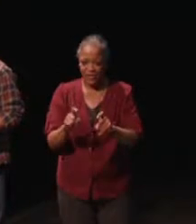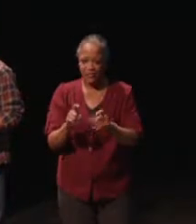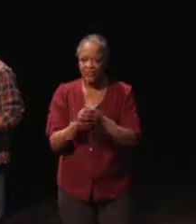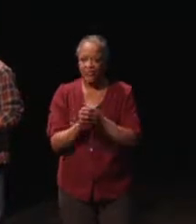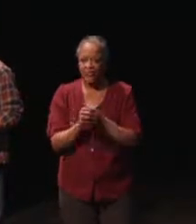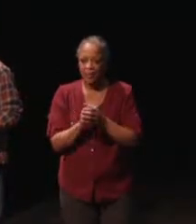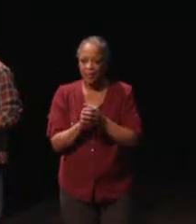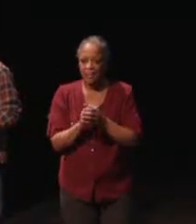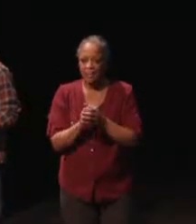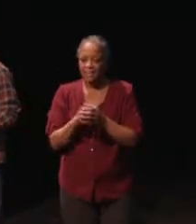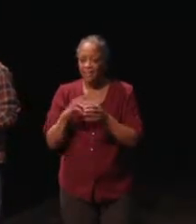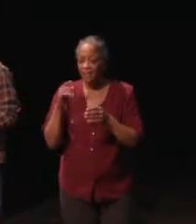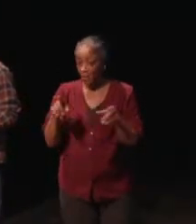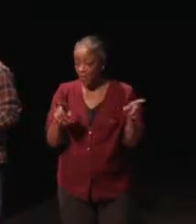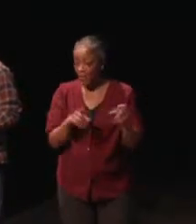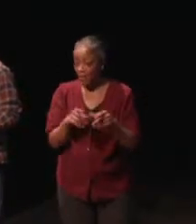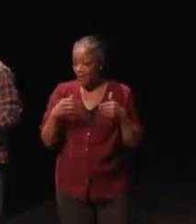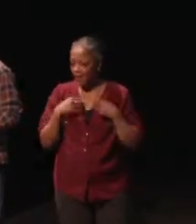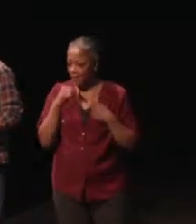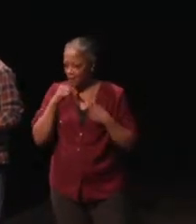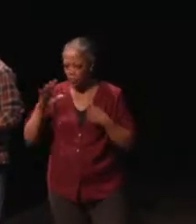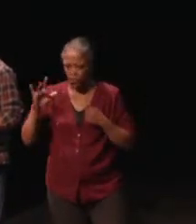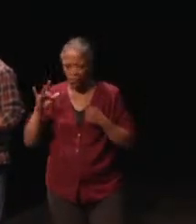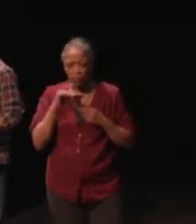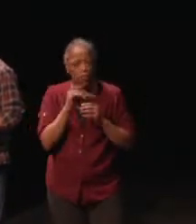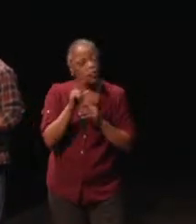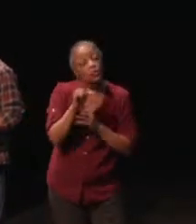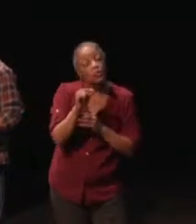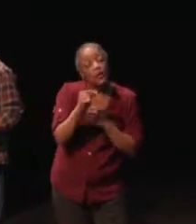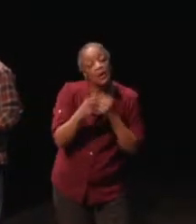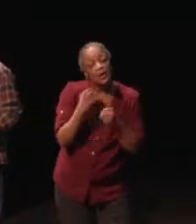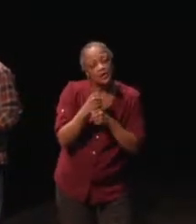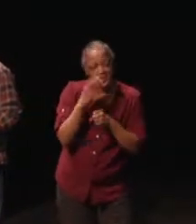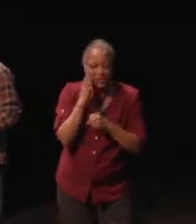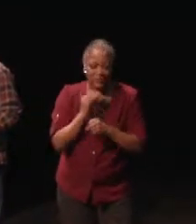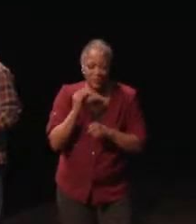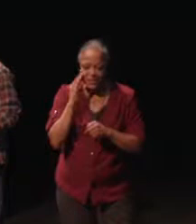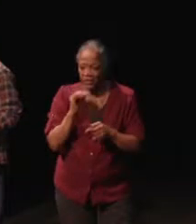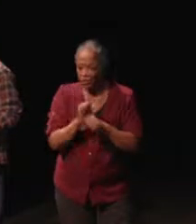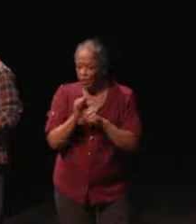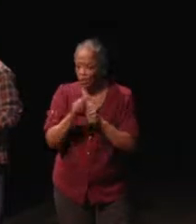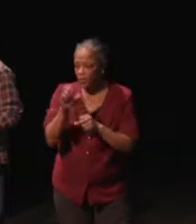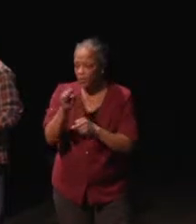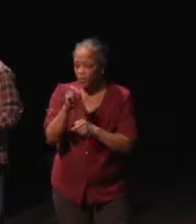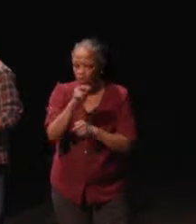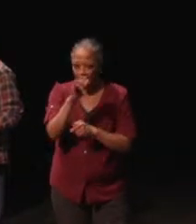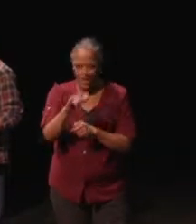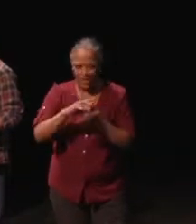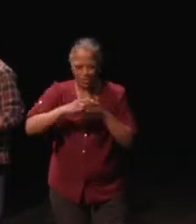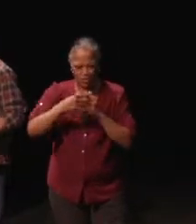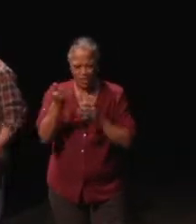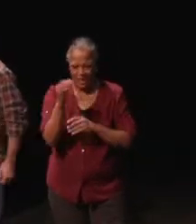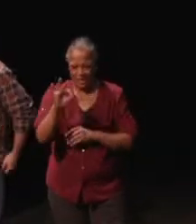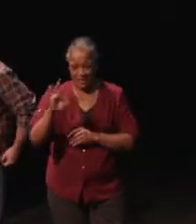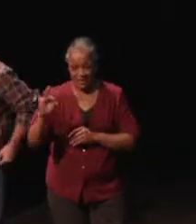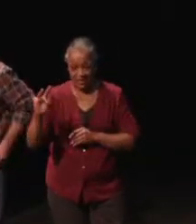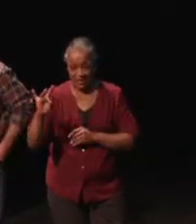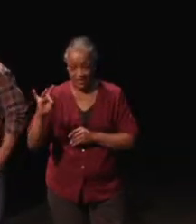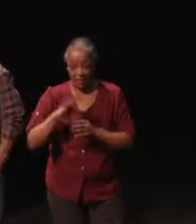I also have, not 25, 20 years experience working with Sony. I started back in 1998. We were on the PS1.